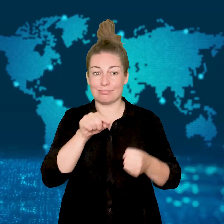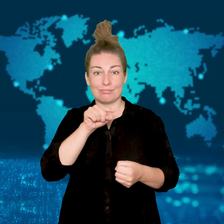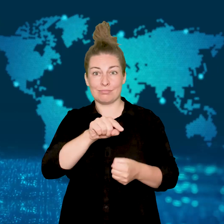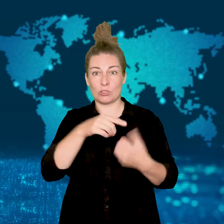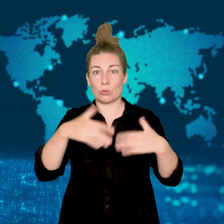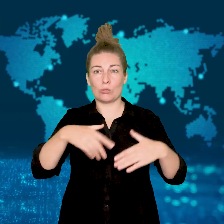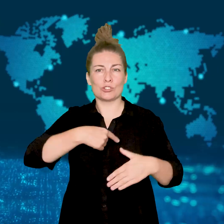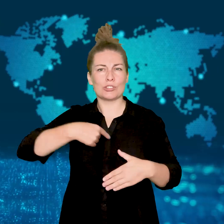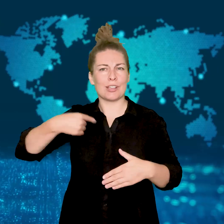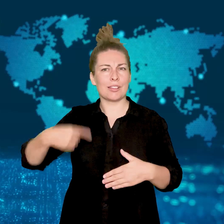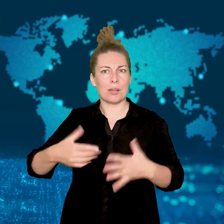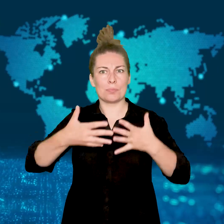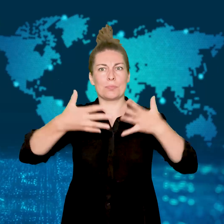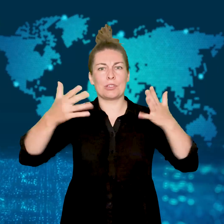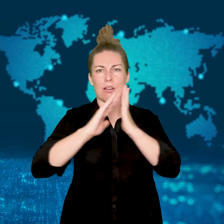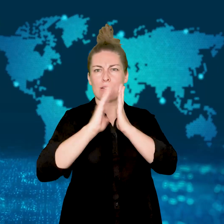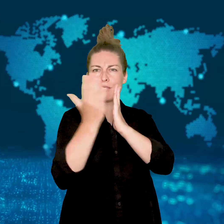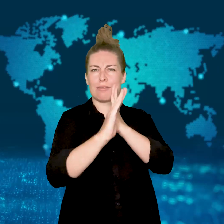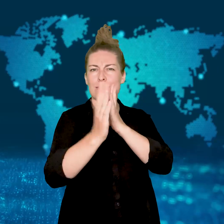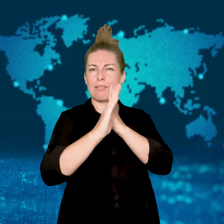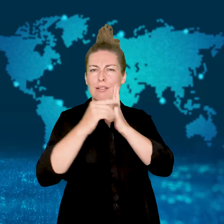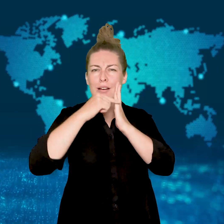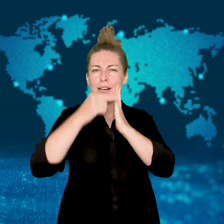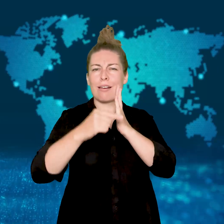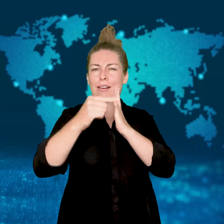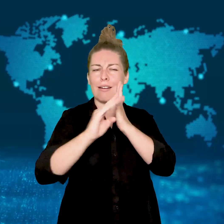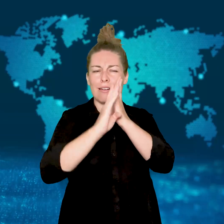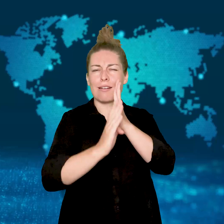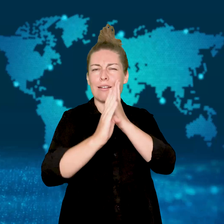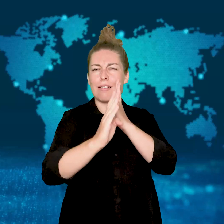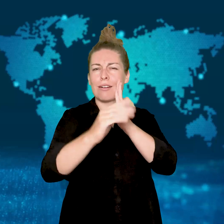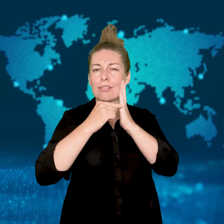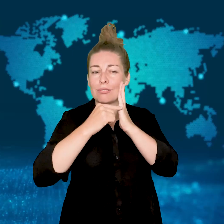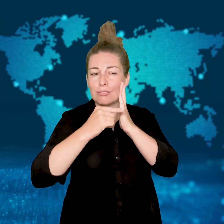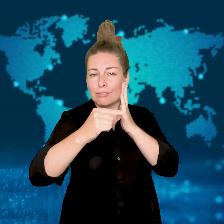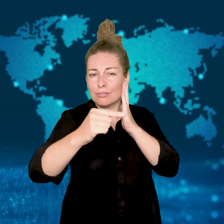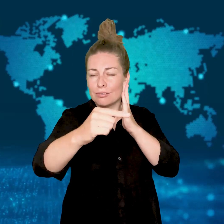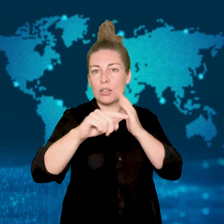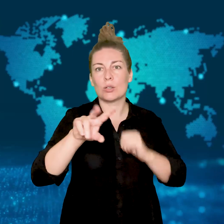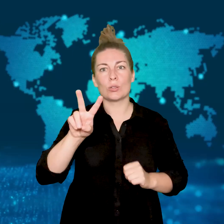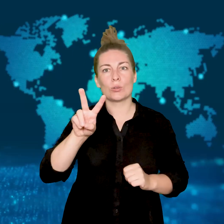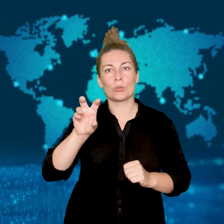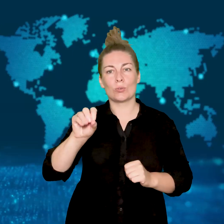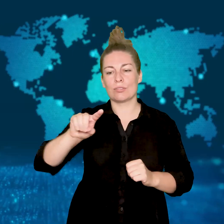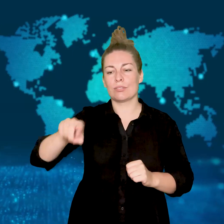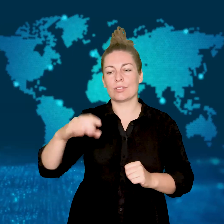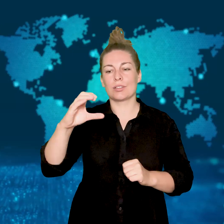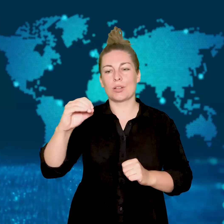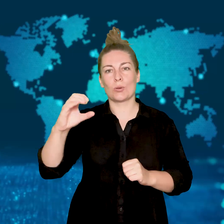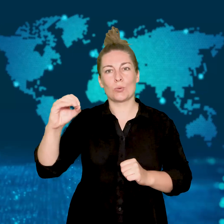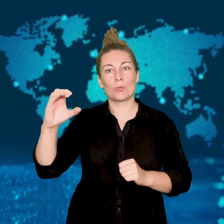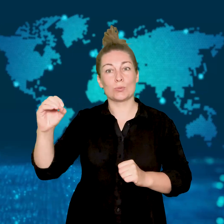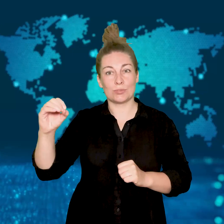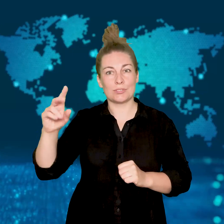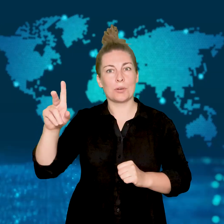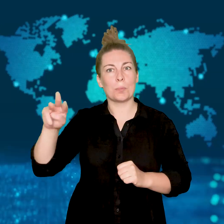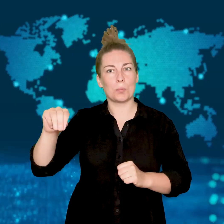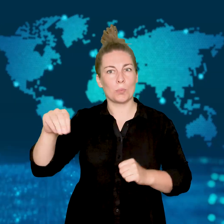They are being charged with destroying a cultural relic.